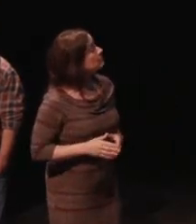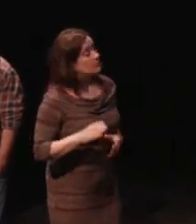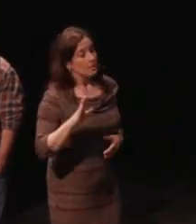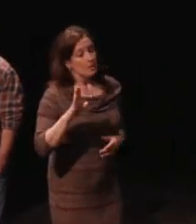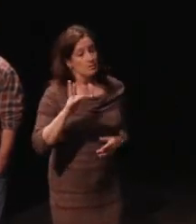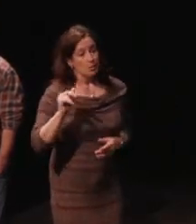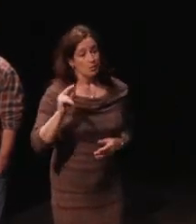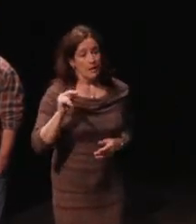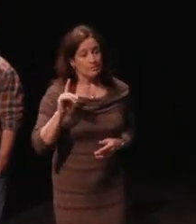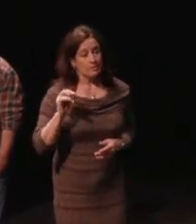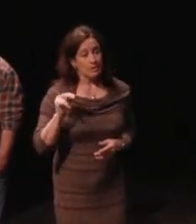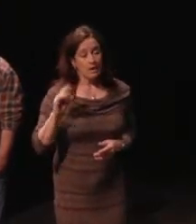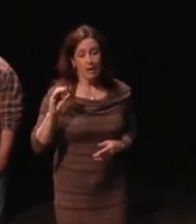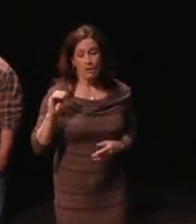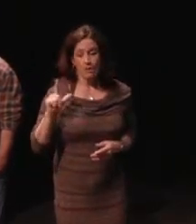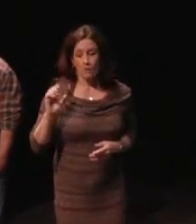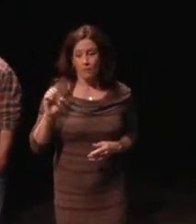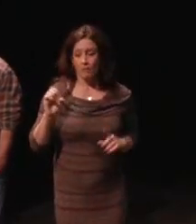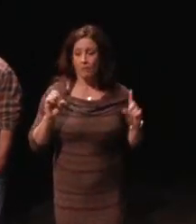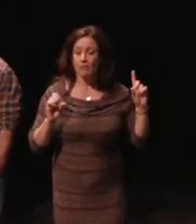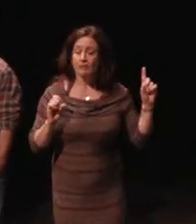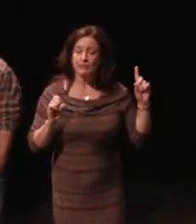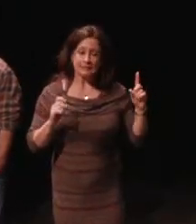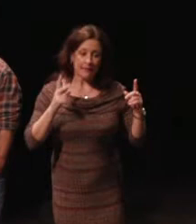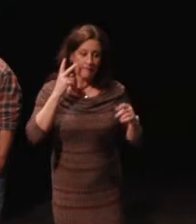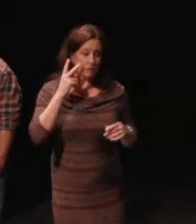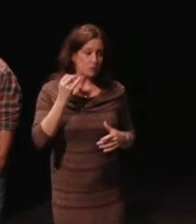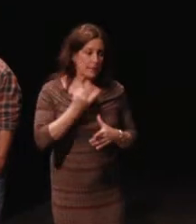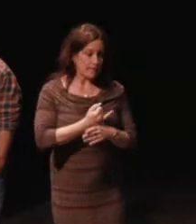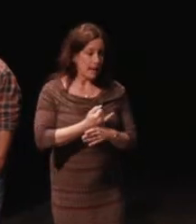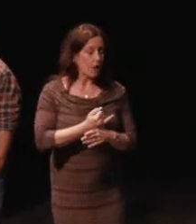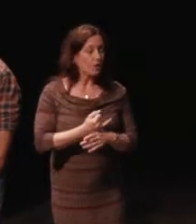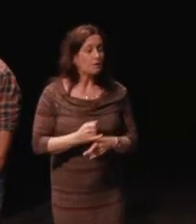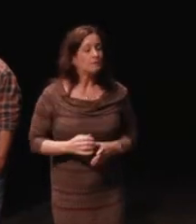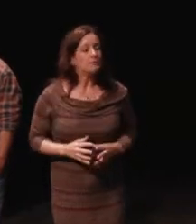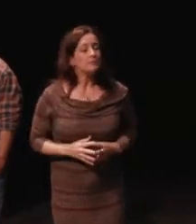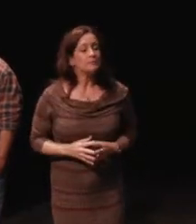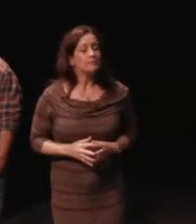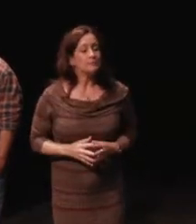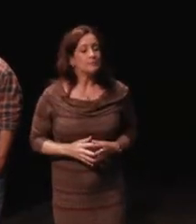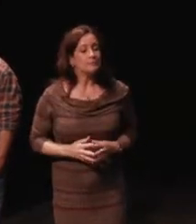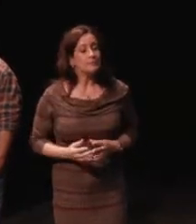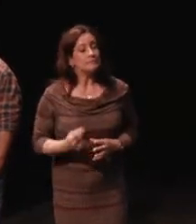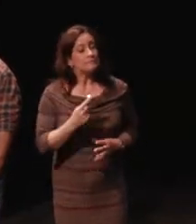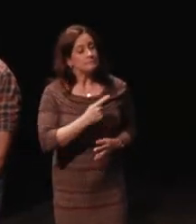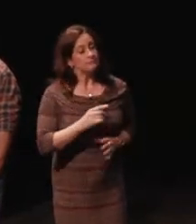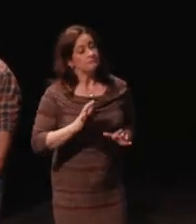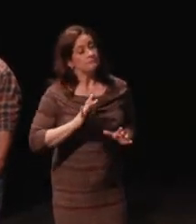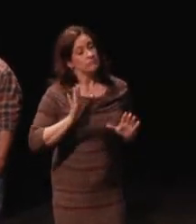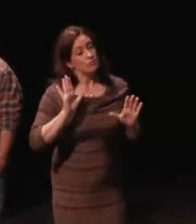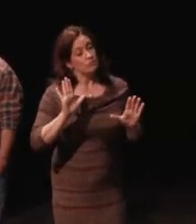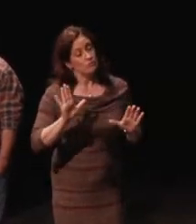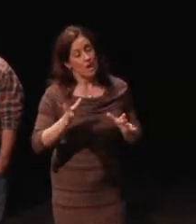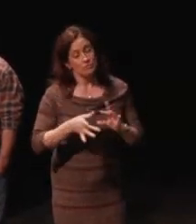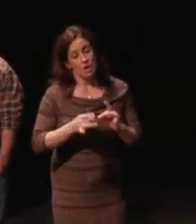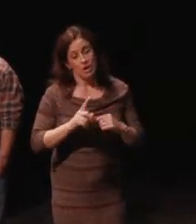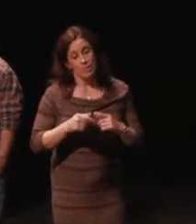Brandon Cole is visually impaired. And he had a great talk about his experiences playing games and what he